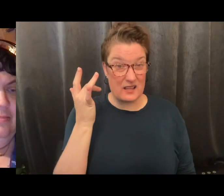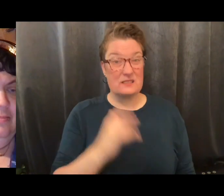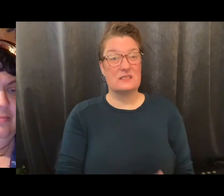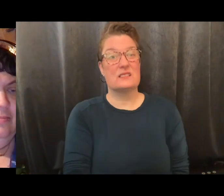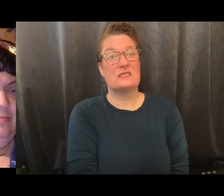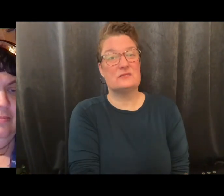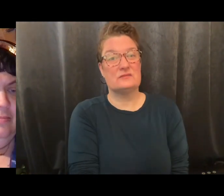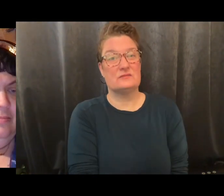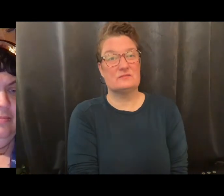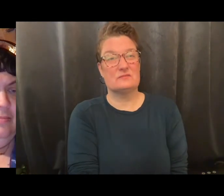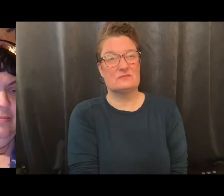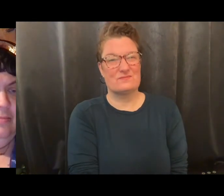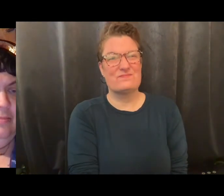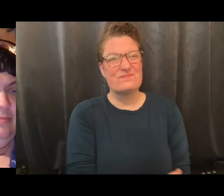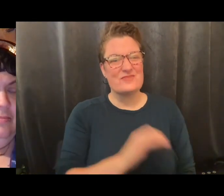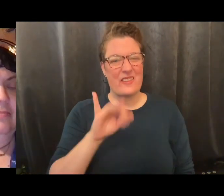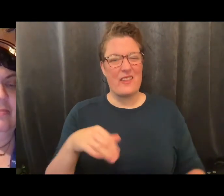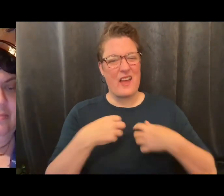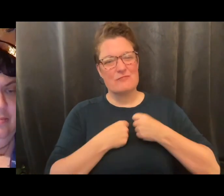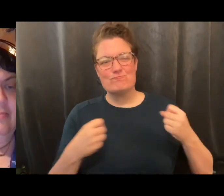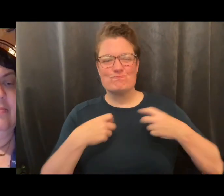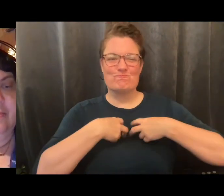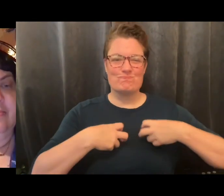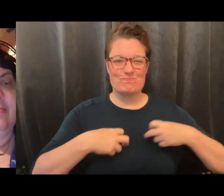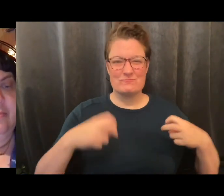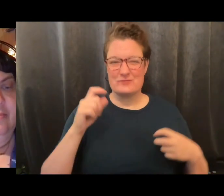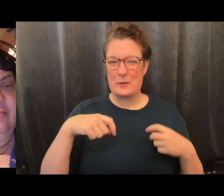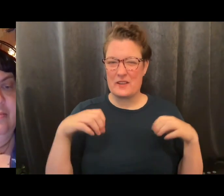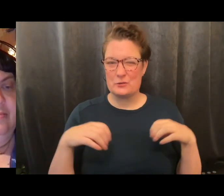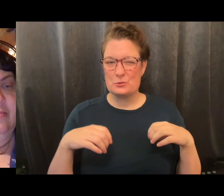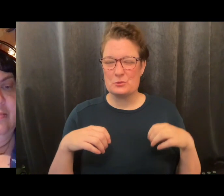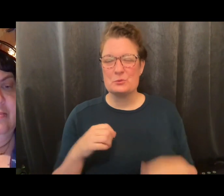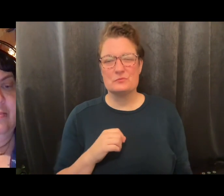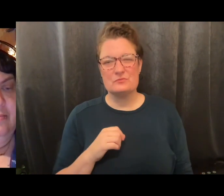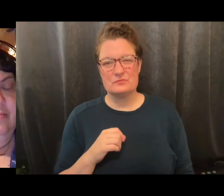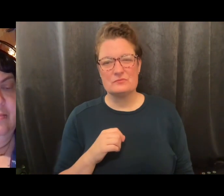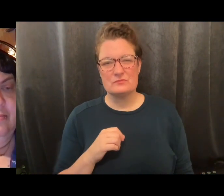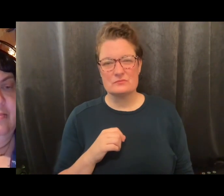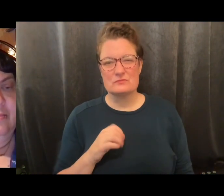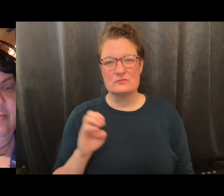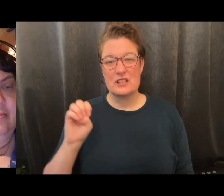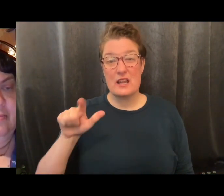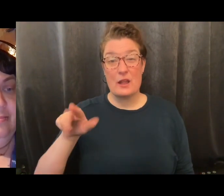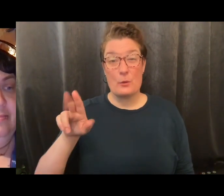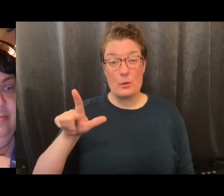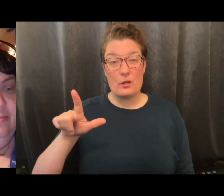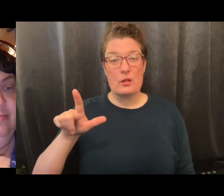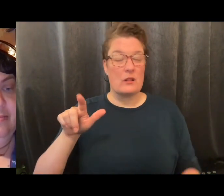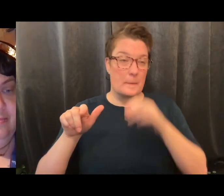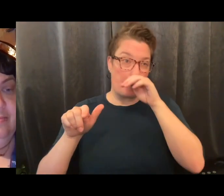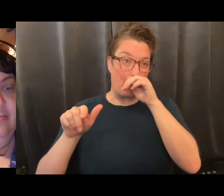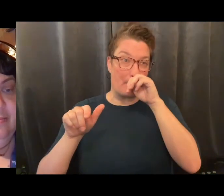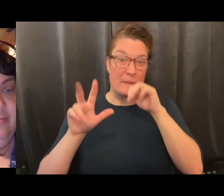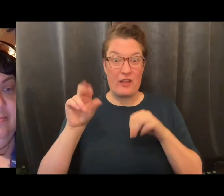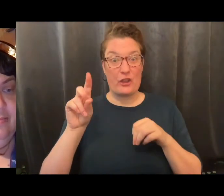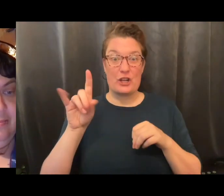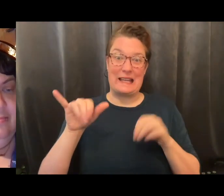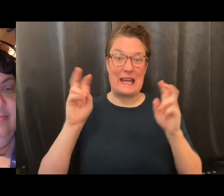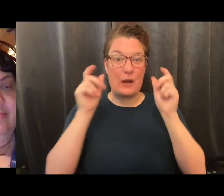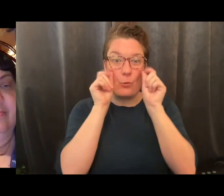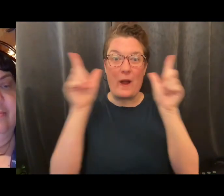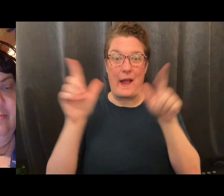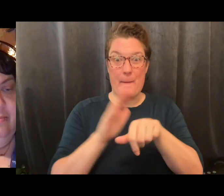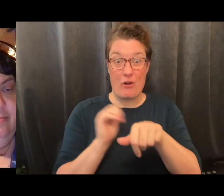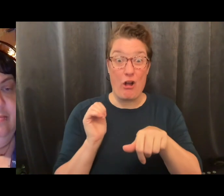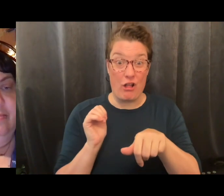that we have to do and Elul just is this 30 day wake up call, and invitation to